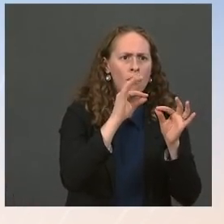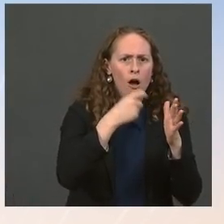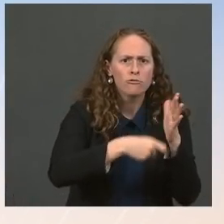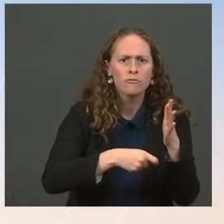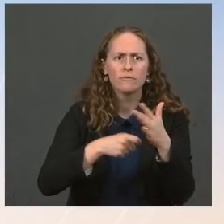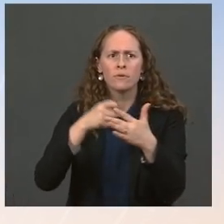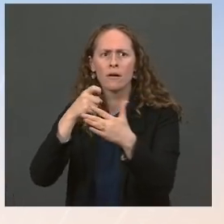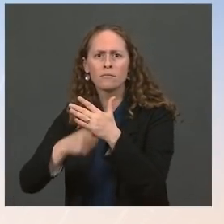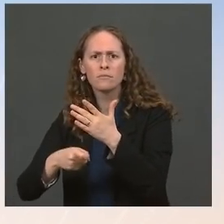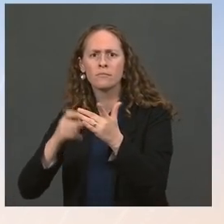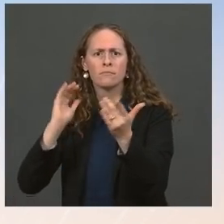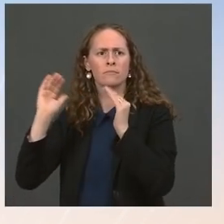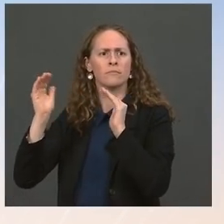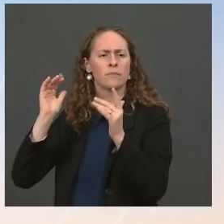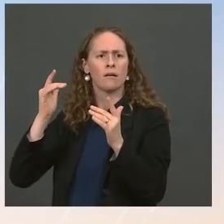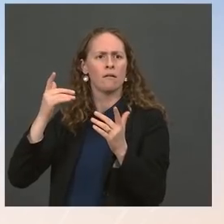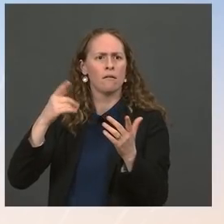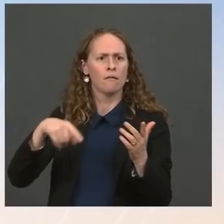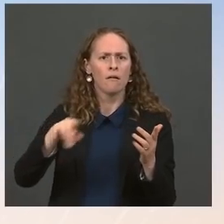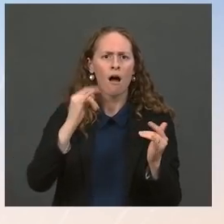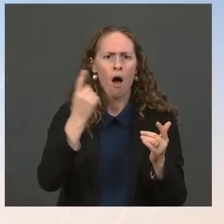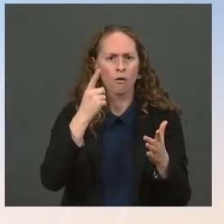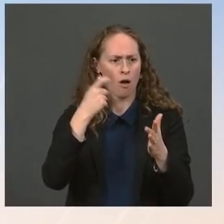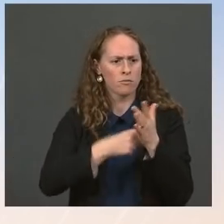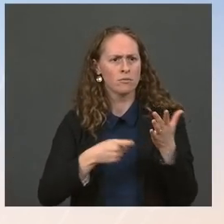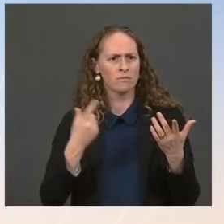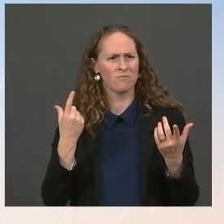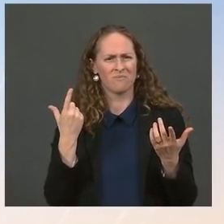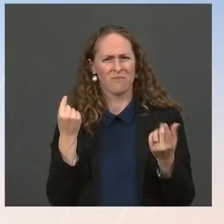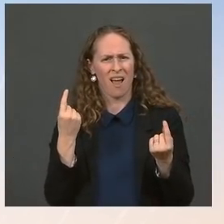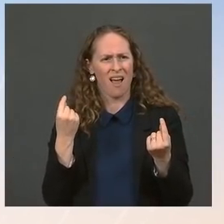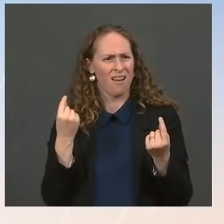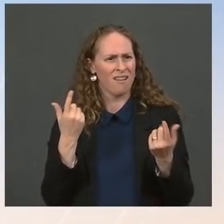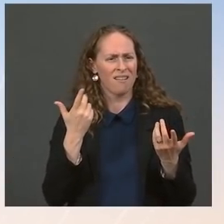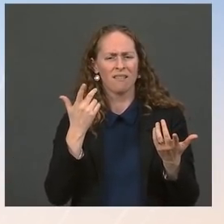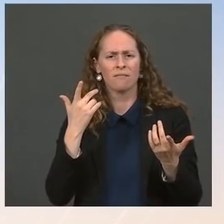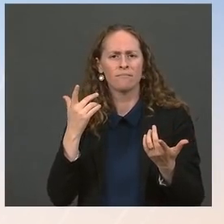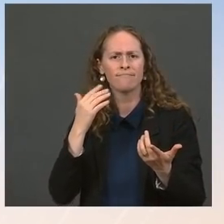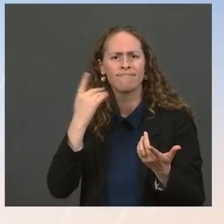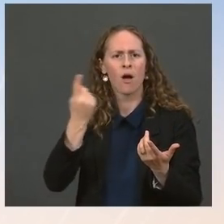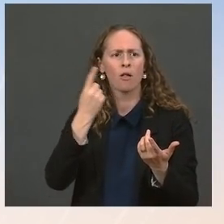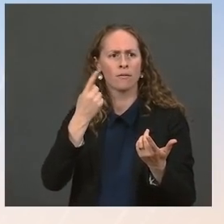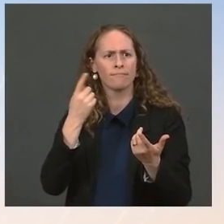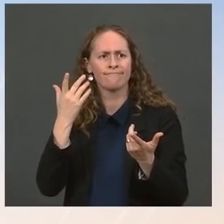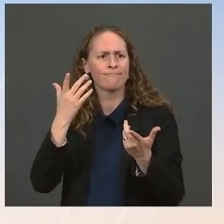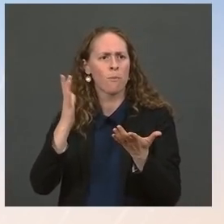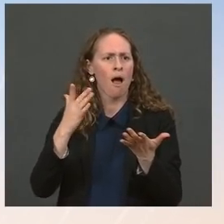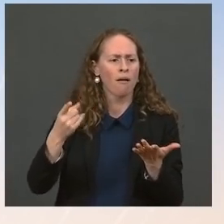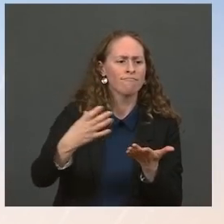they're looking at cost-to-cost comparisons to their checkbooks from 8 months ago or 12 months ago. And even though, factually,